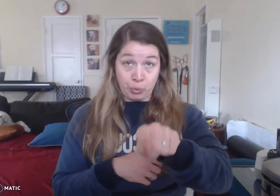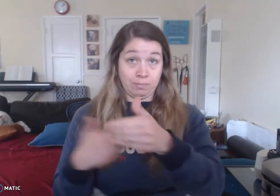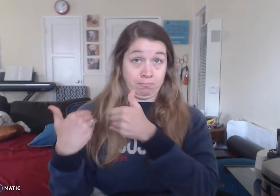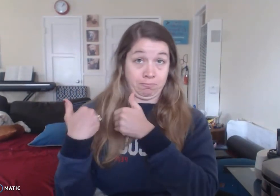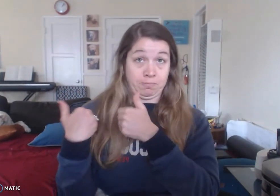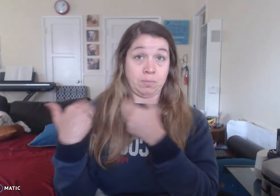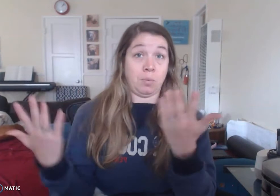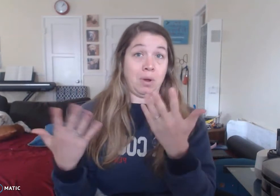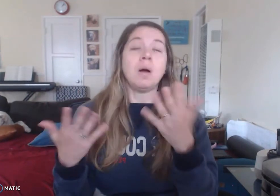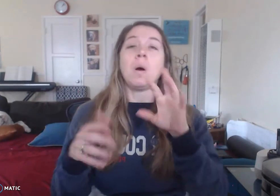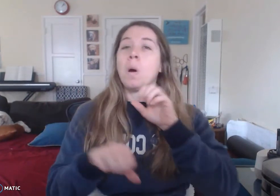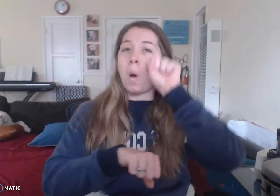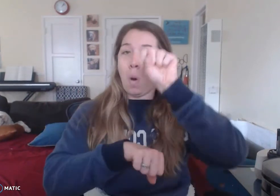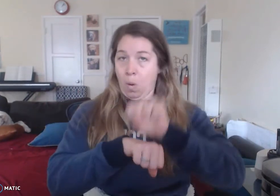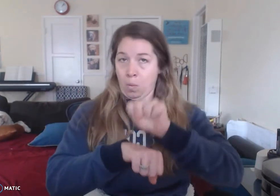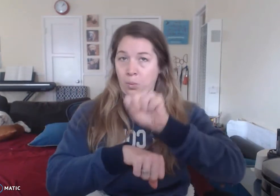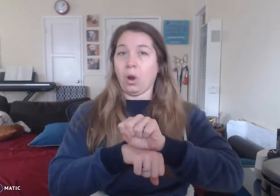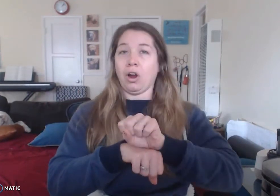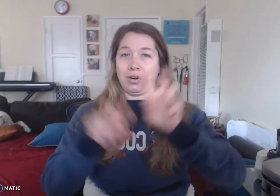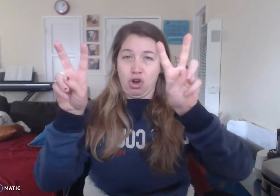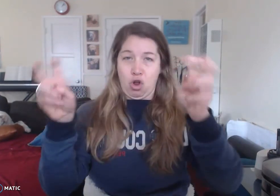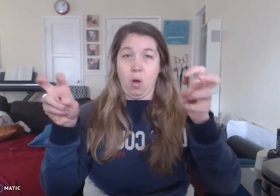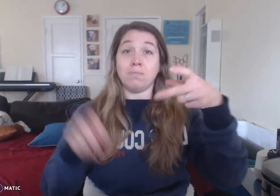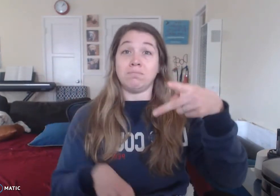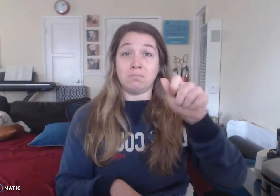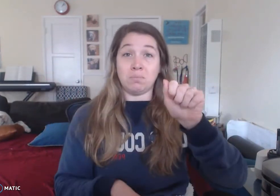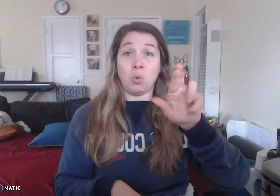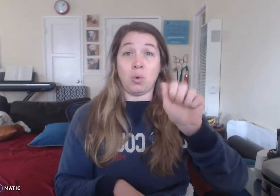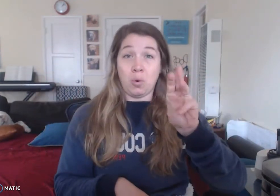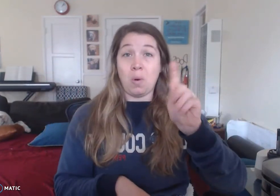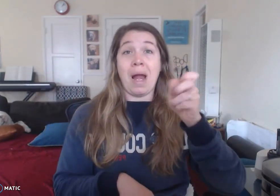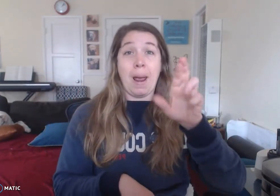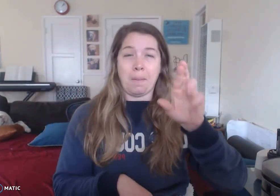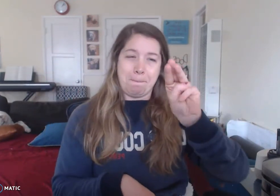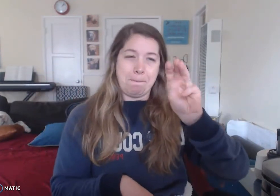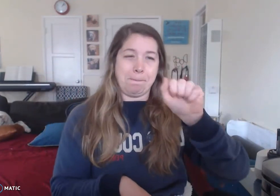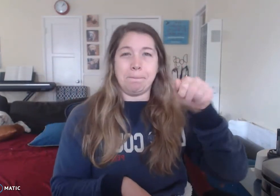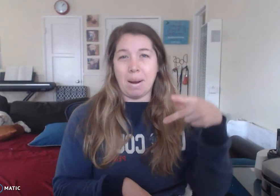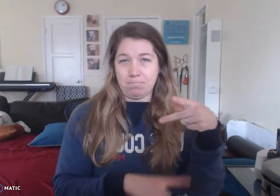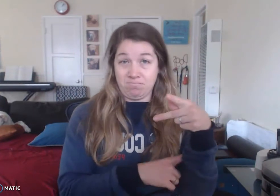So lets talk about what you're going to do with this information. You will have a weekly homework assignment called "Parameter map"